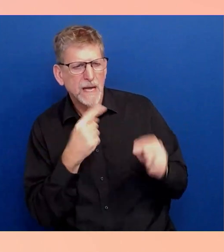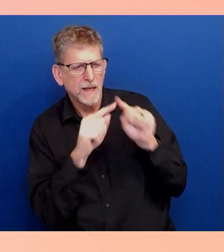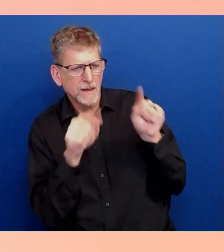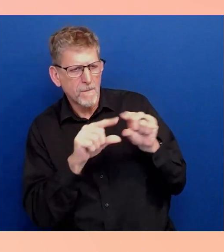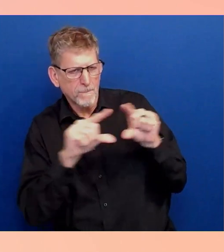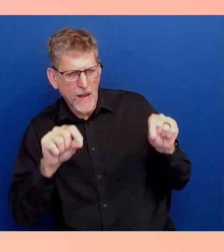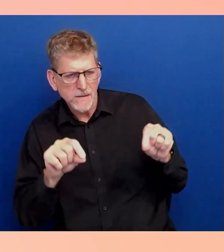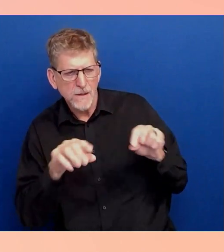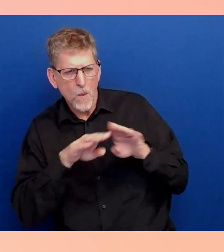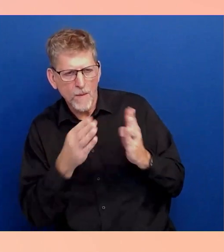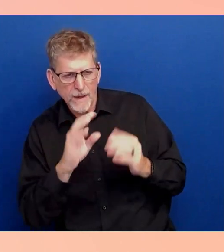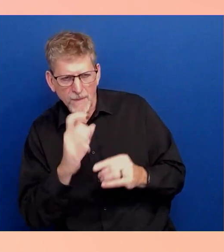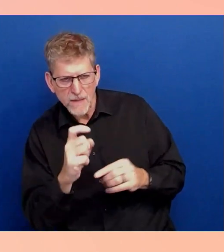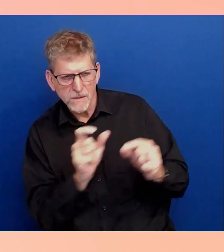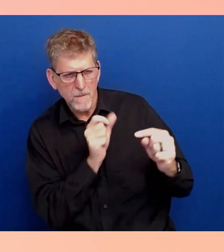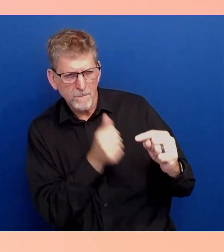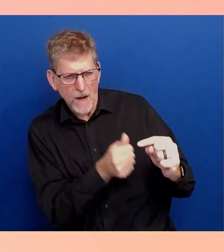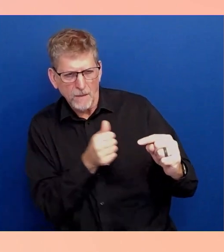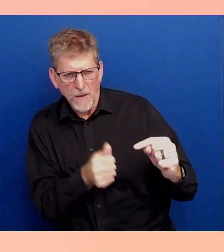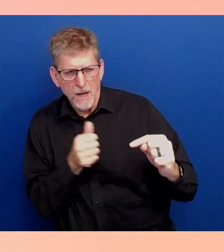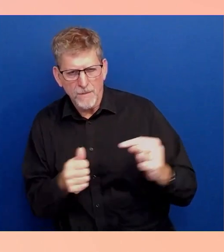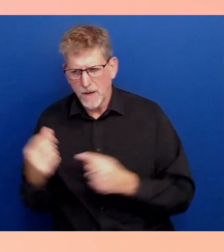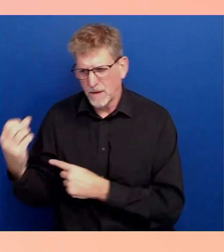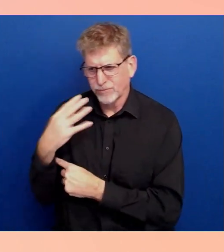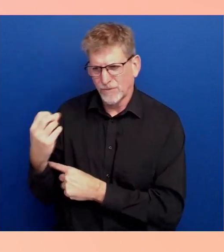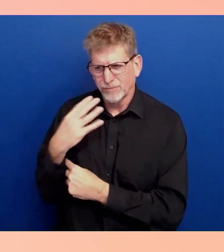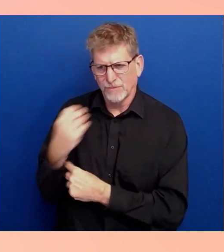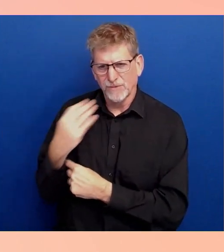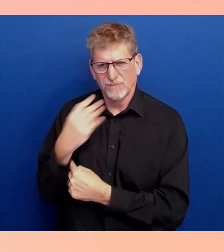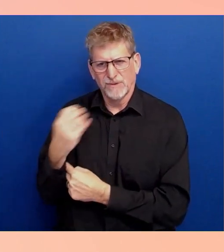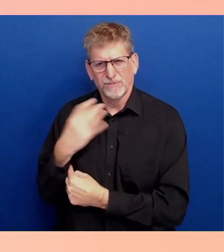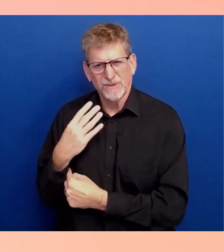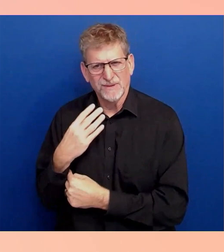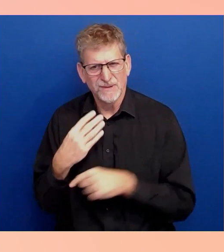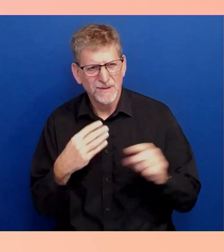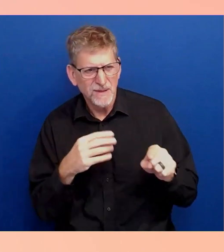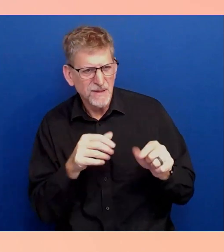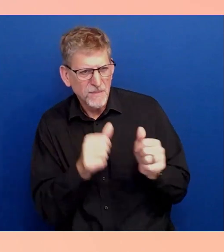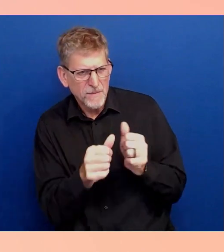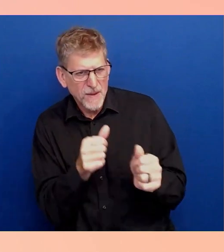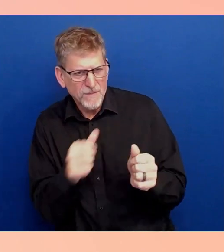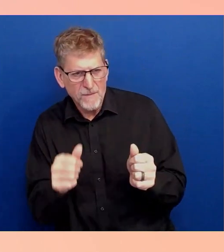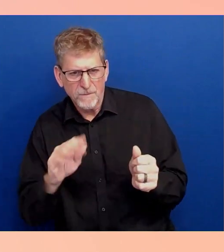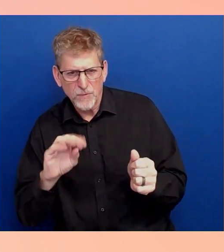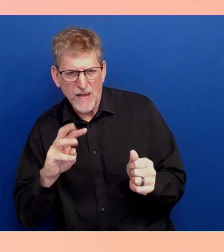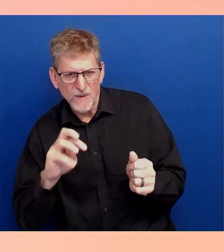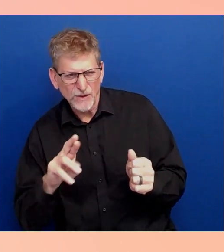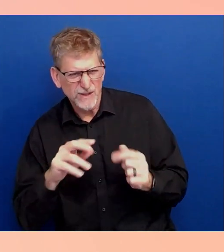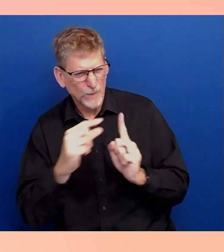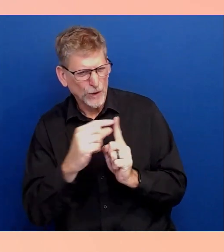Okay, Cancel, and Browse. Amazing. Isn't it?